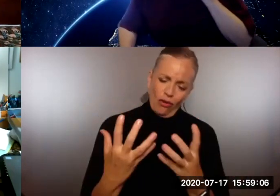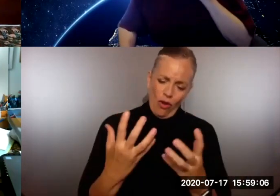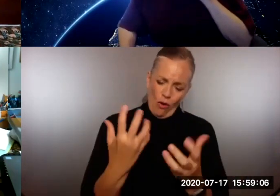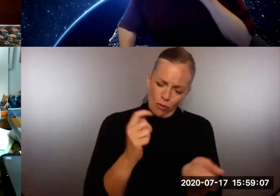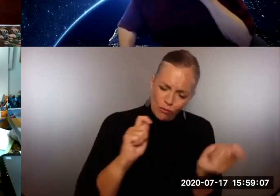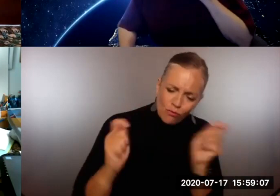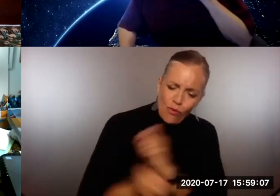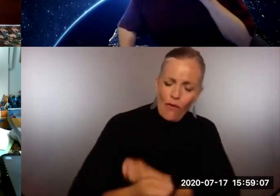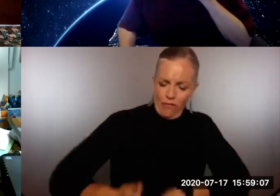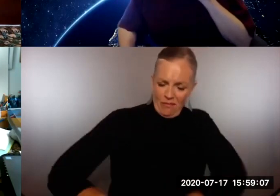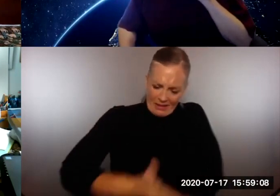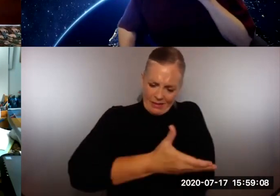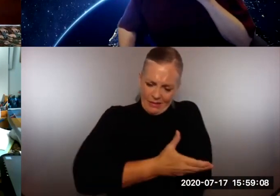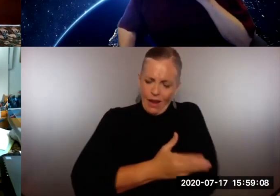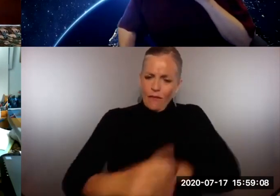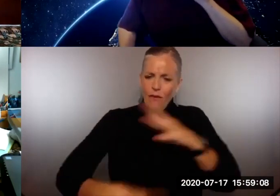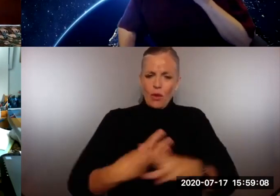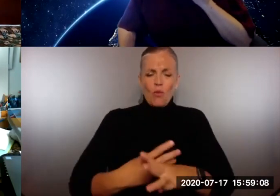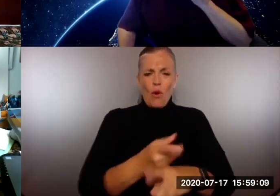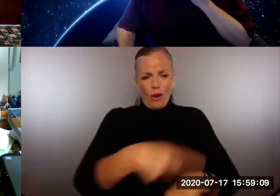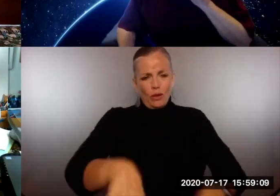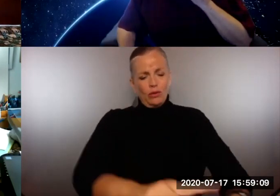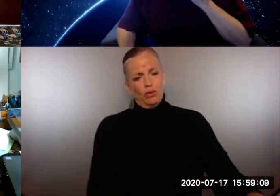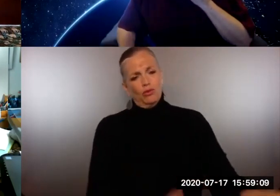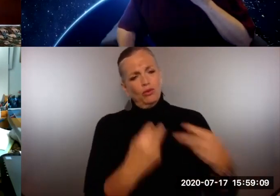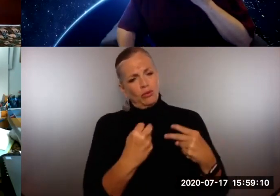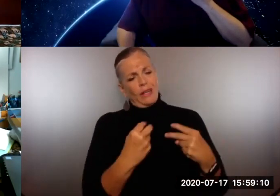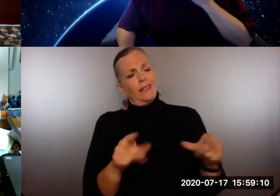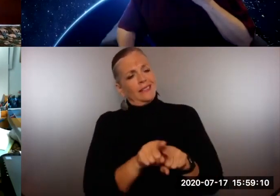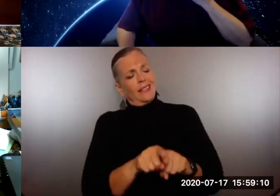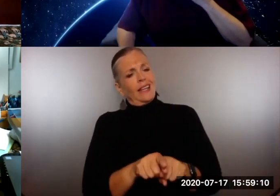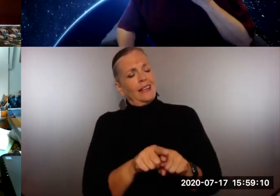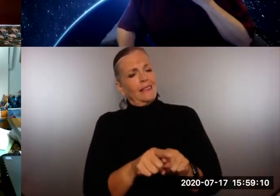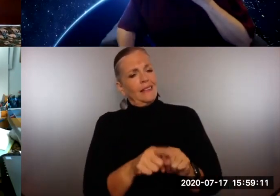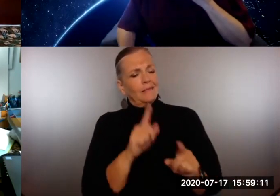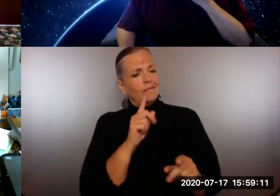with dignity and respect. What had begun as a personal journey for Judy